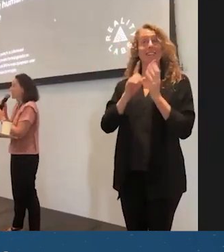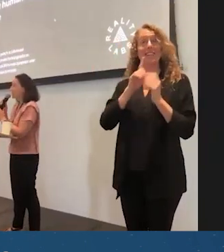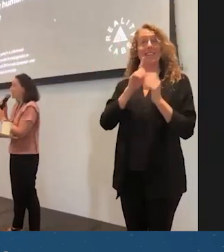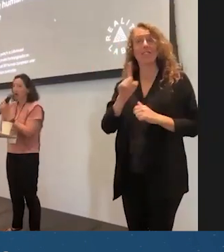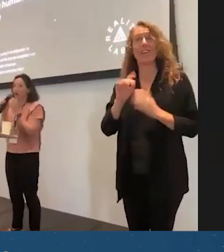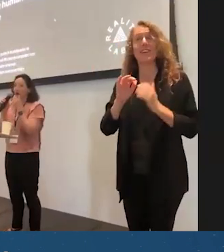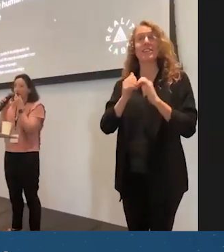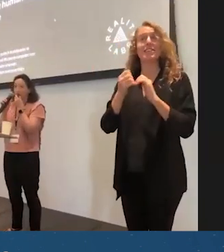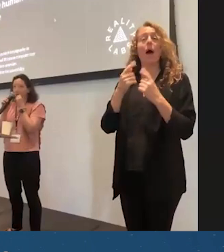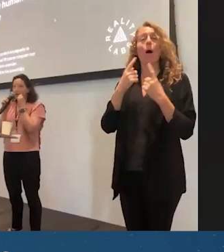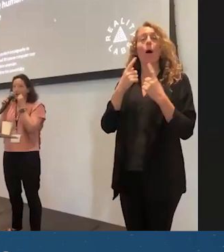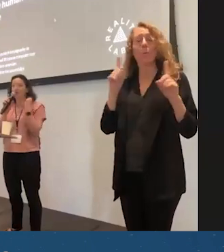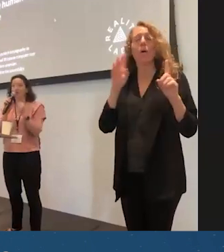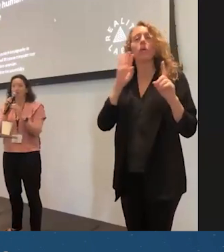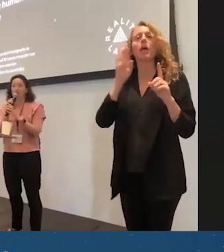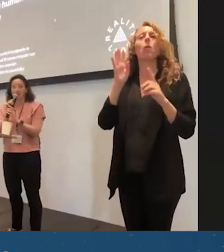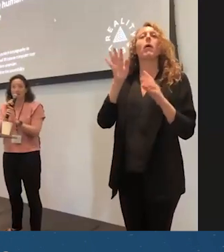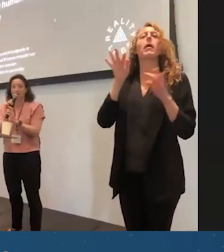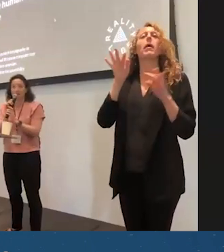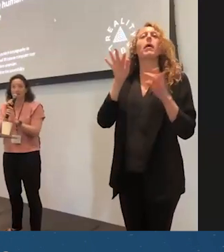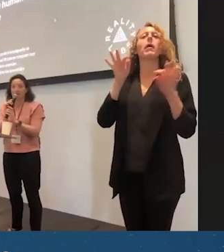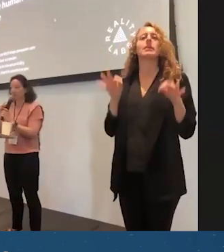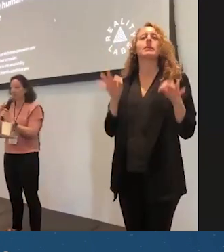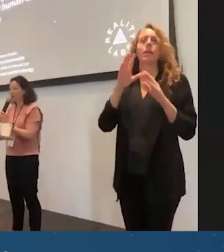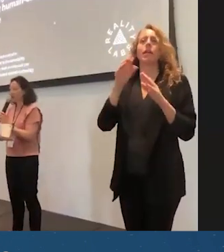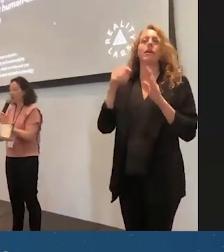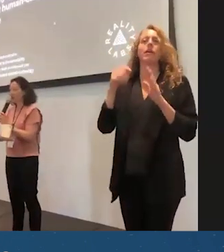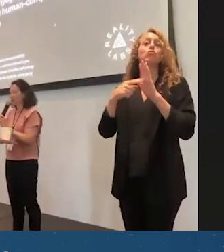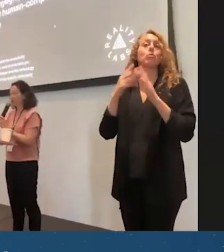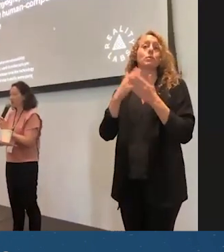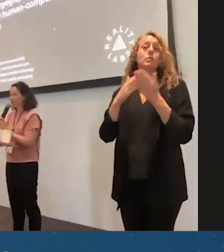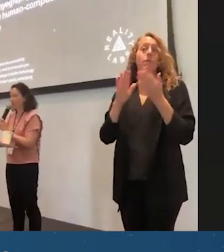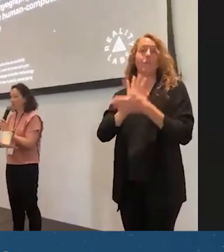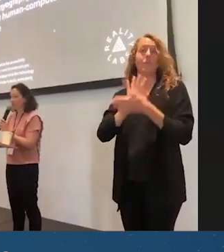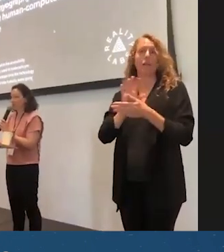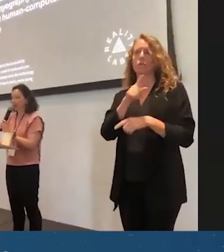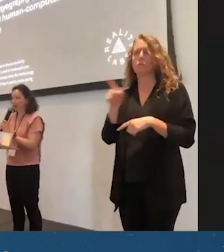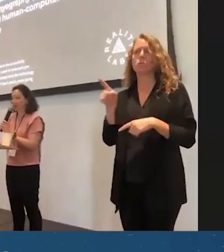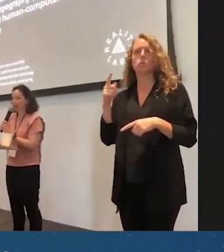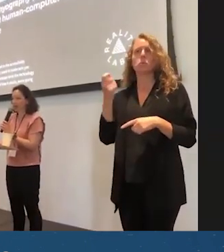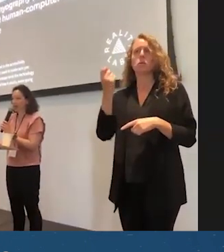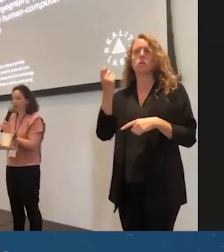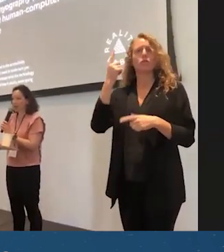So I'm going to talk you through and show you some videos so that we all have a shared understanding of what we're talking about here.